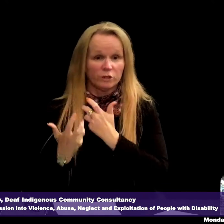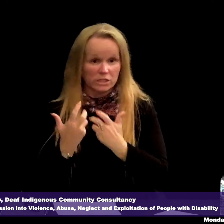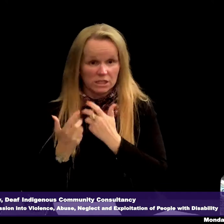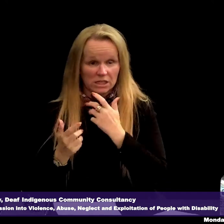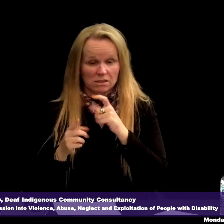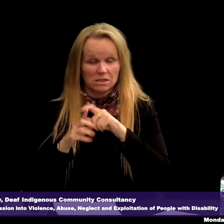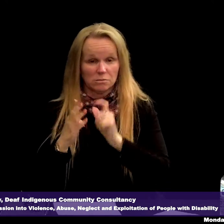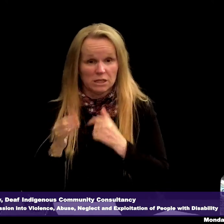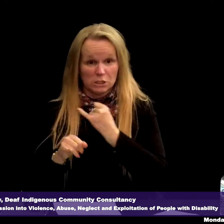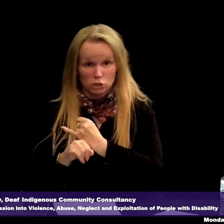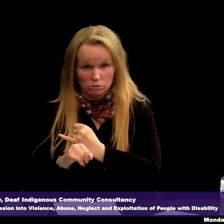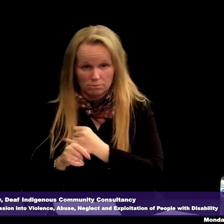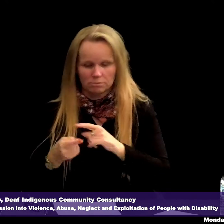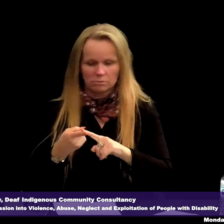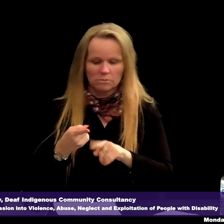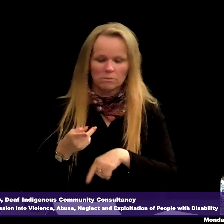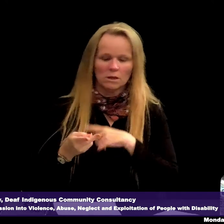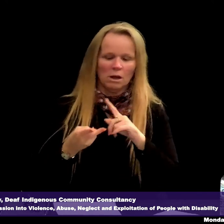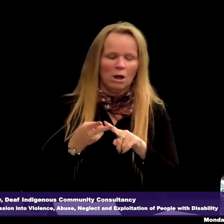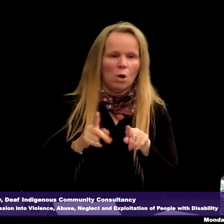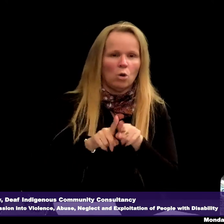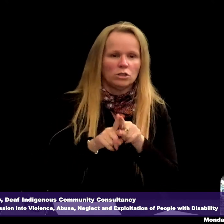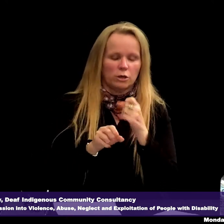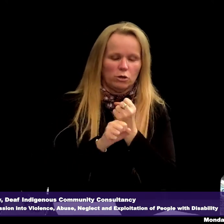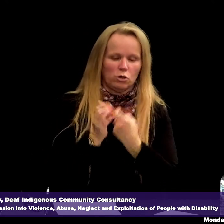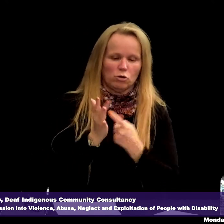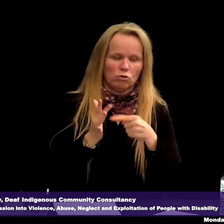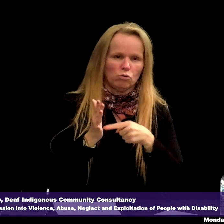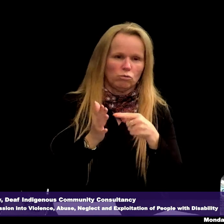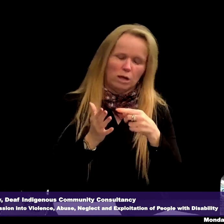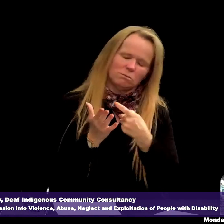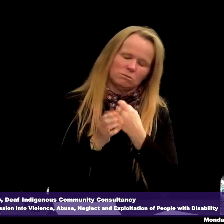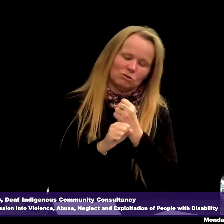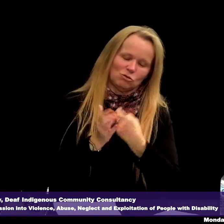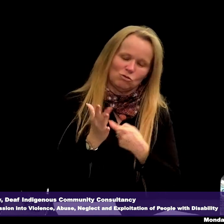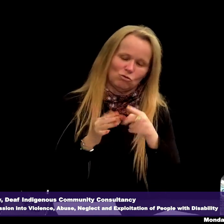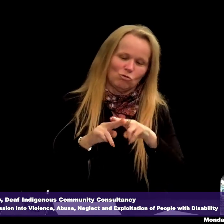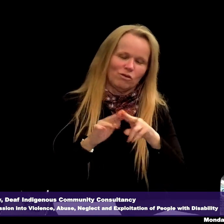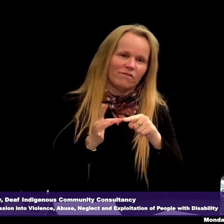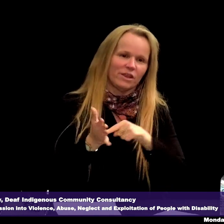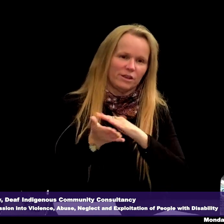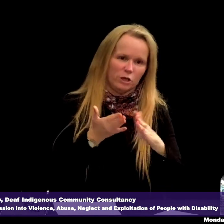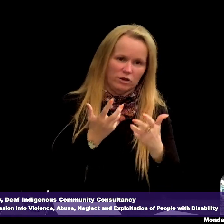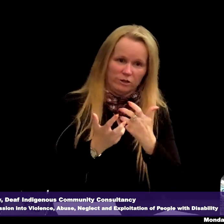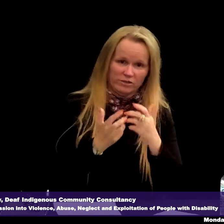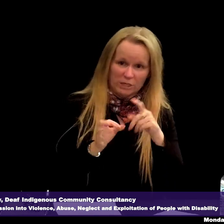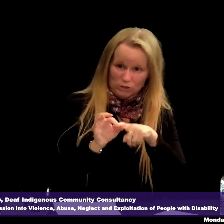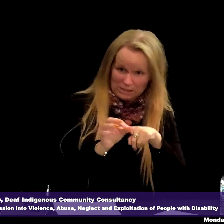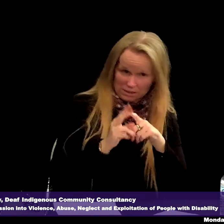Melbourne University, the Disability Institute there, and Griffith University in